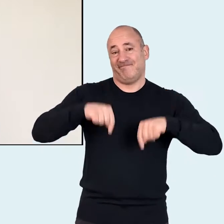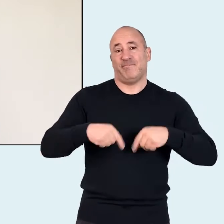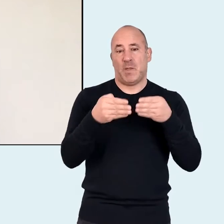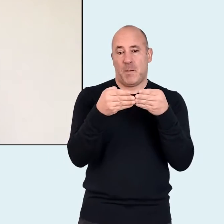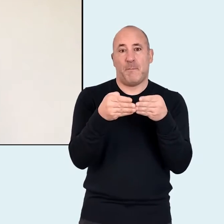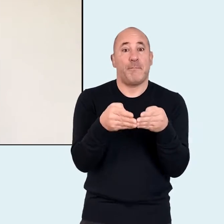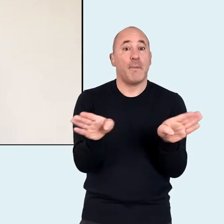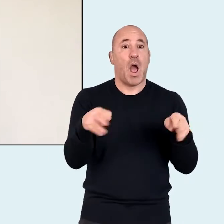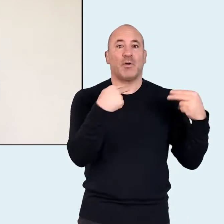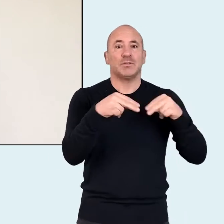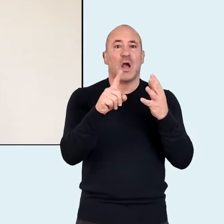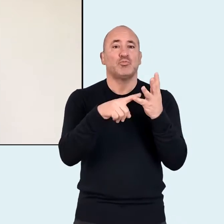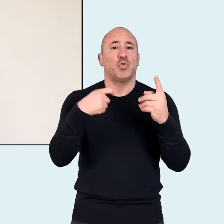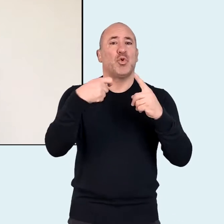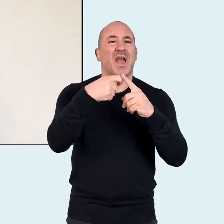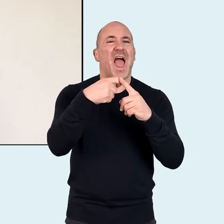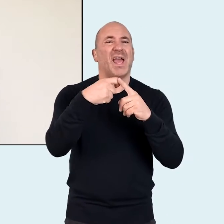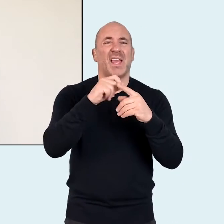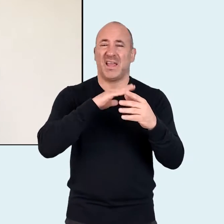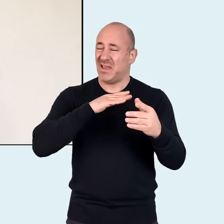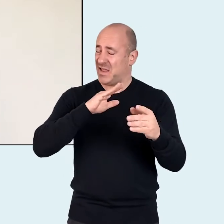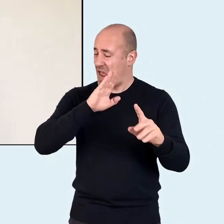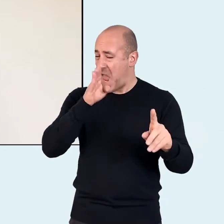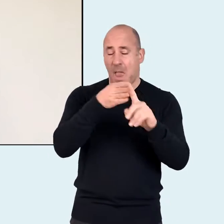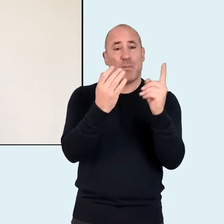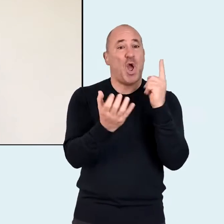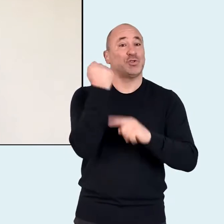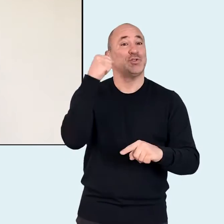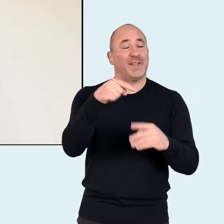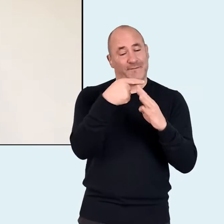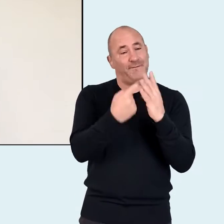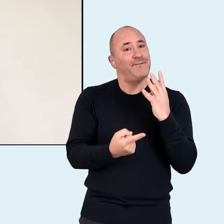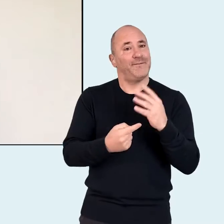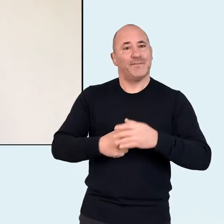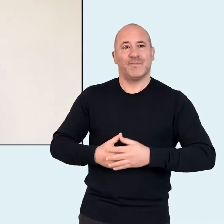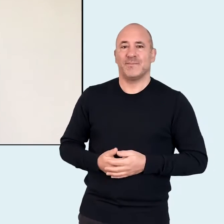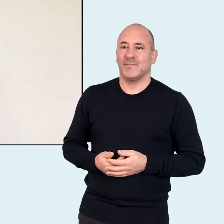benefits of dance, and it's our mission at Para Dance UK to achieve this.